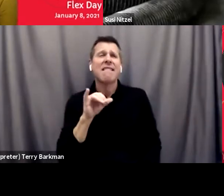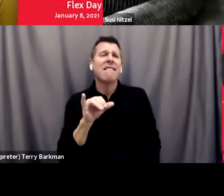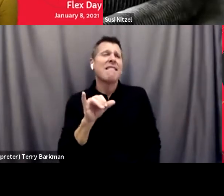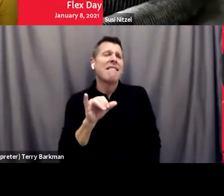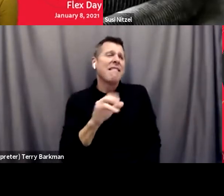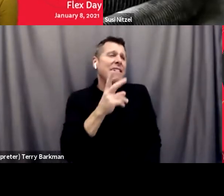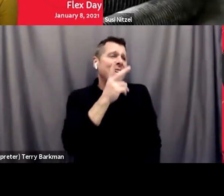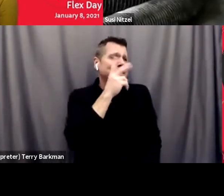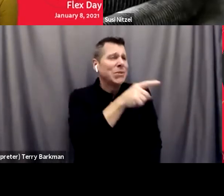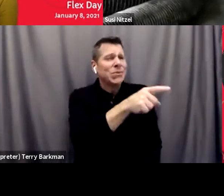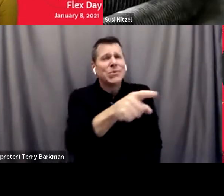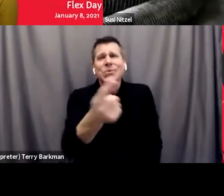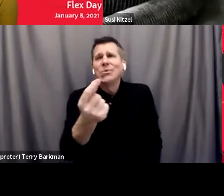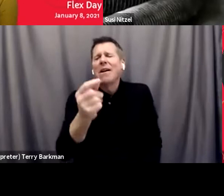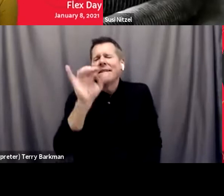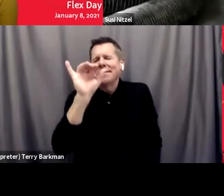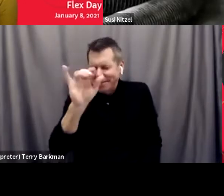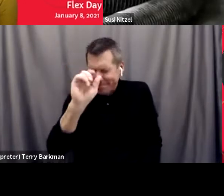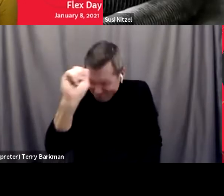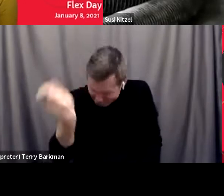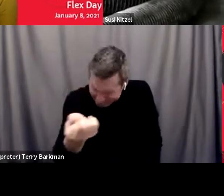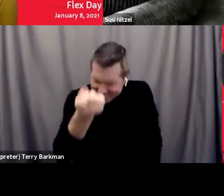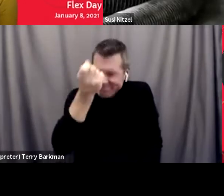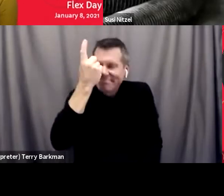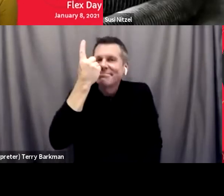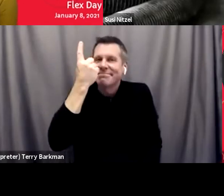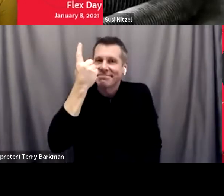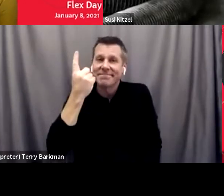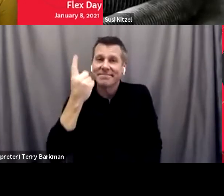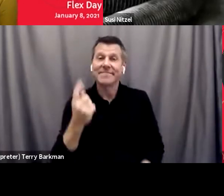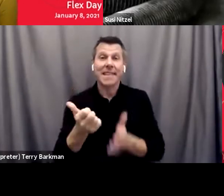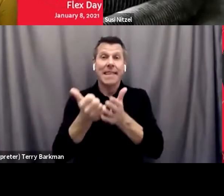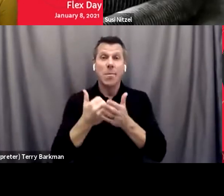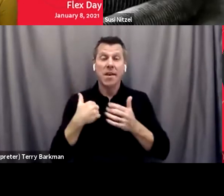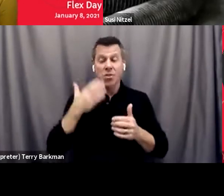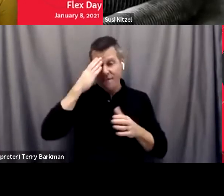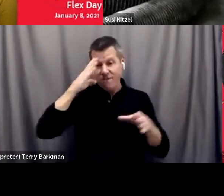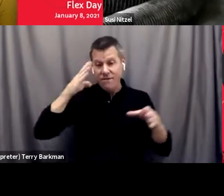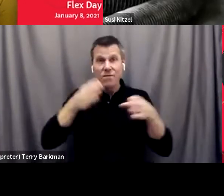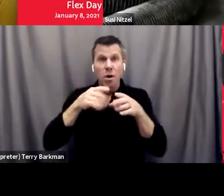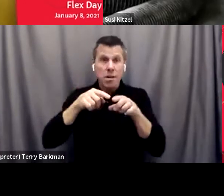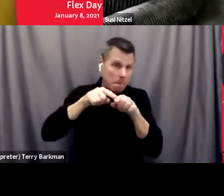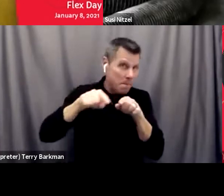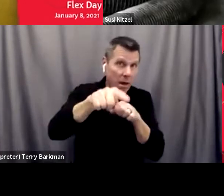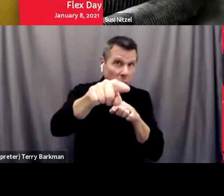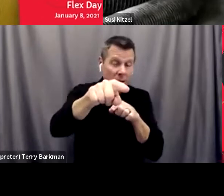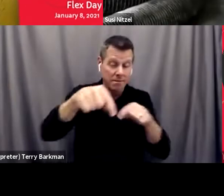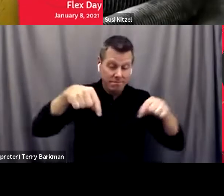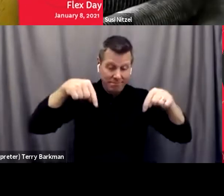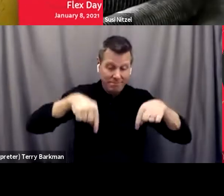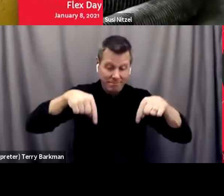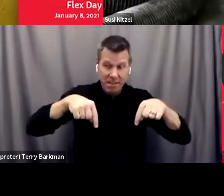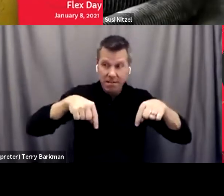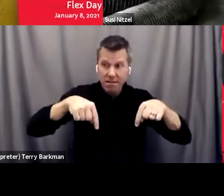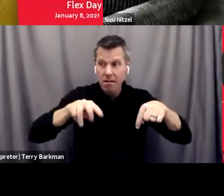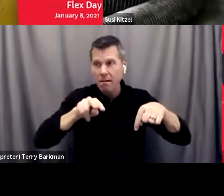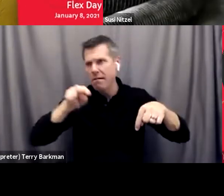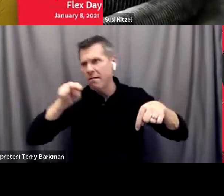really helpful to us to not only focus on our pathway, but also look at all the other pathways and how we can utilize the different